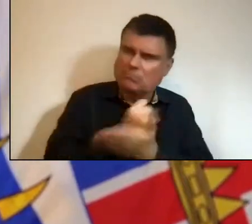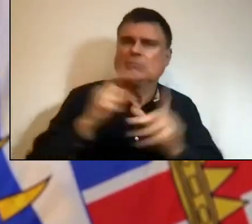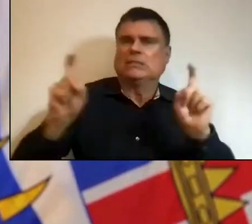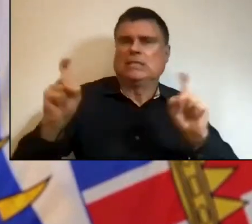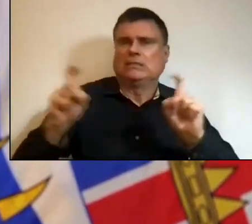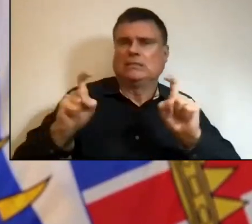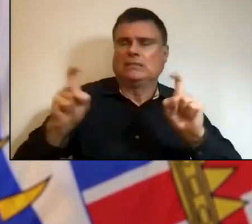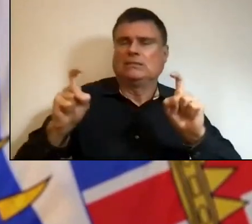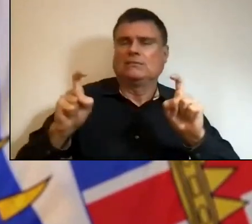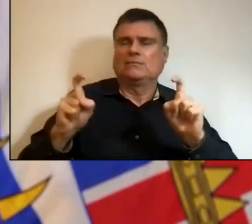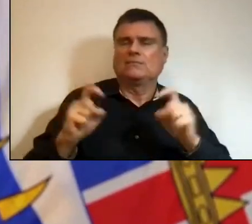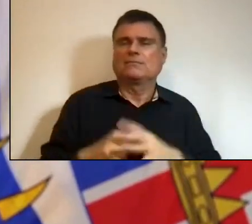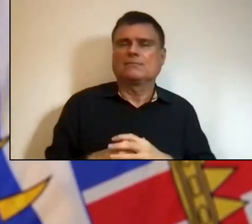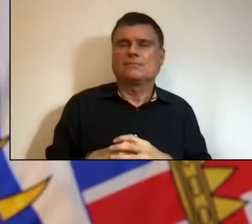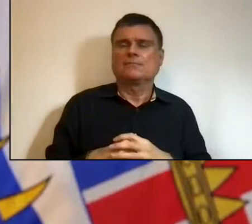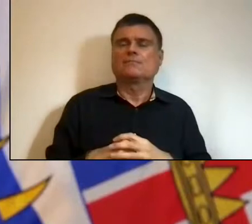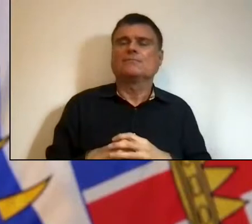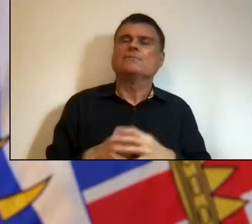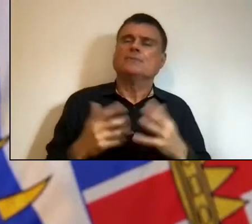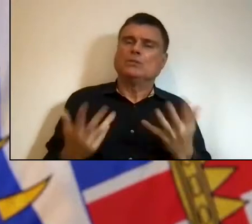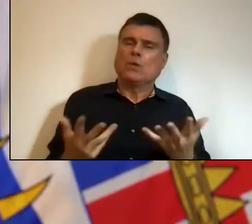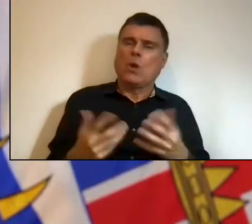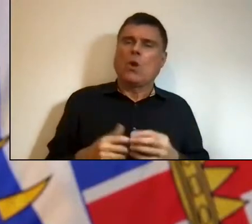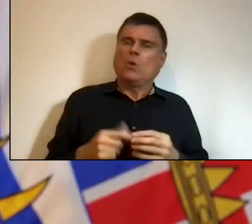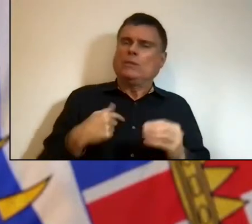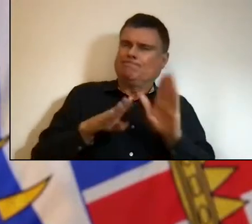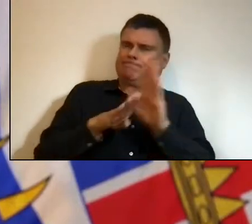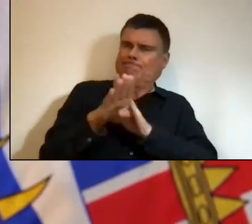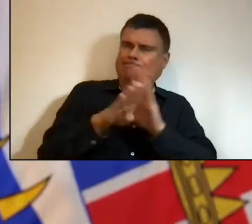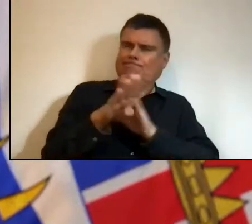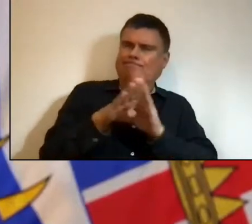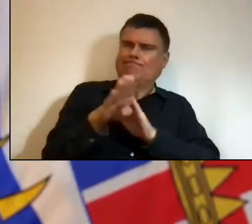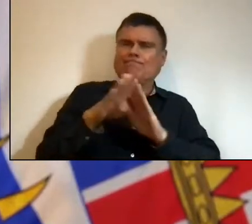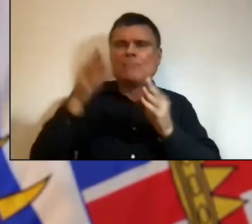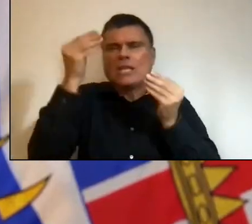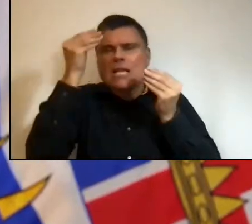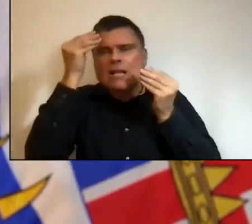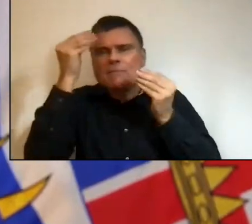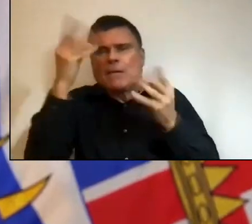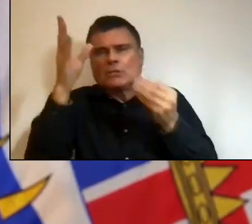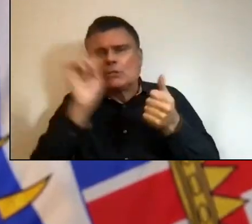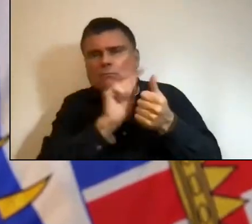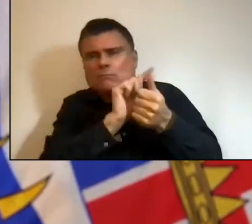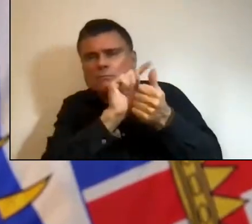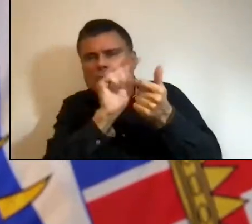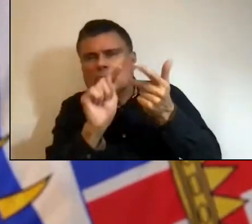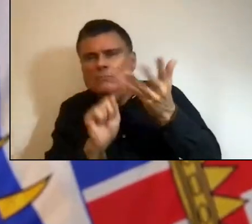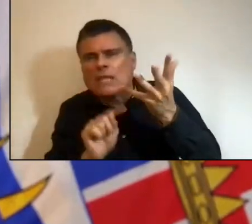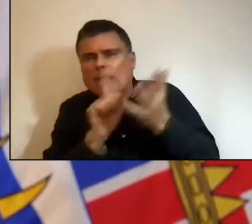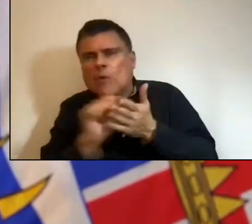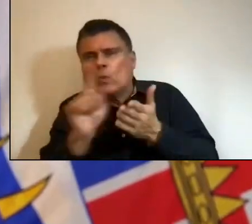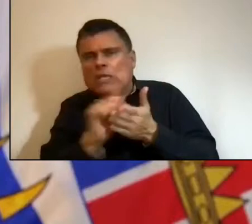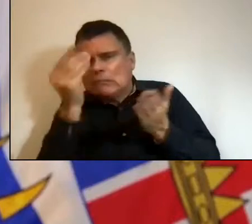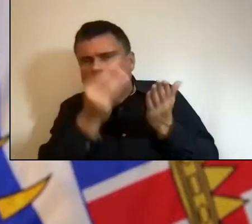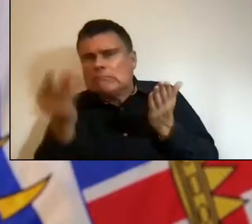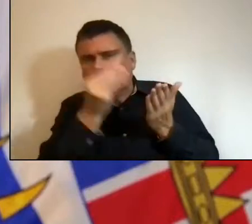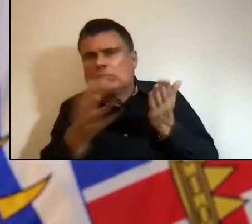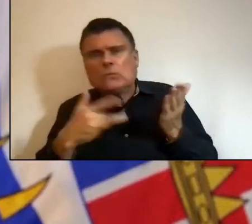And so, yes, we are developing those supports and they'll be coming out in the next couple of weeks because as the next couple